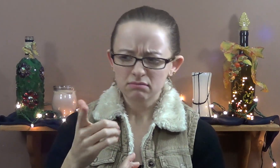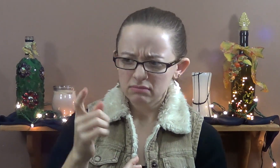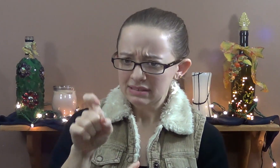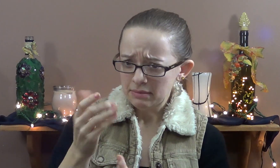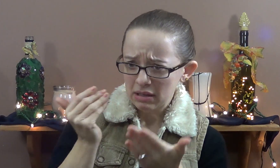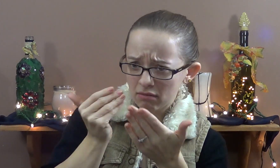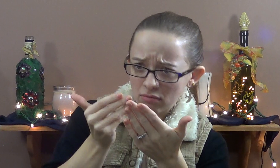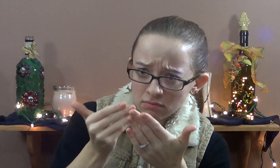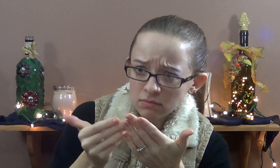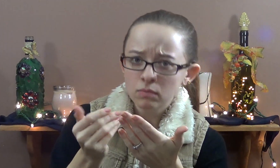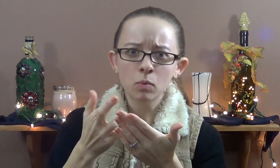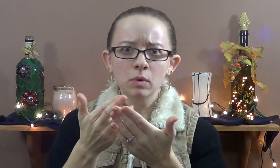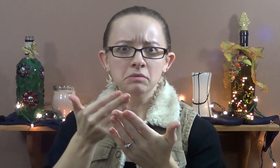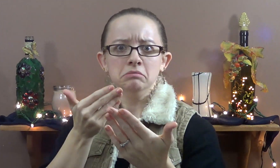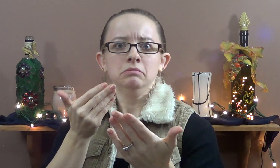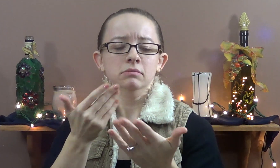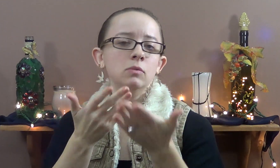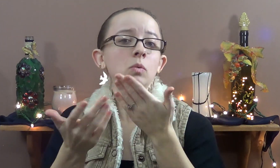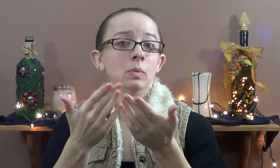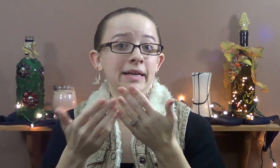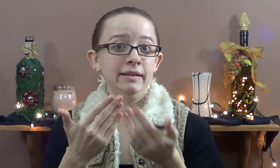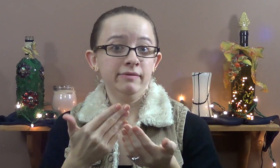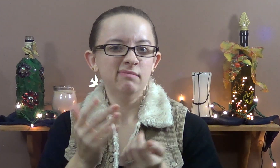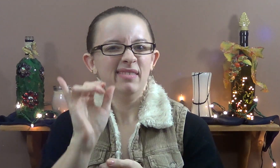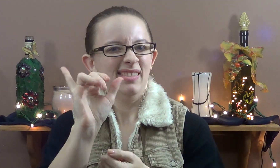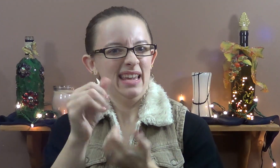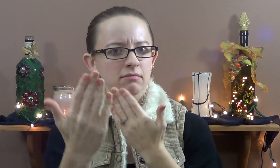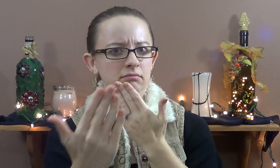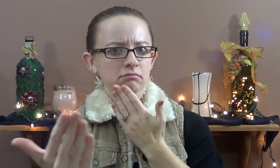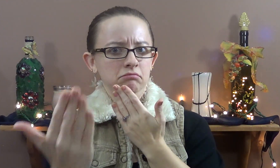just ask the person "do you need me closer, farther..." whatever their